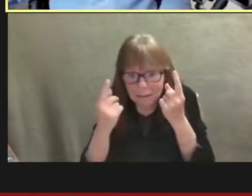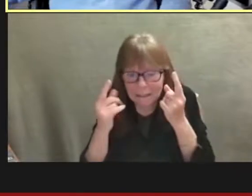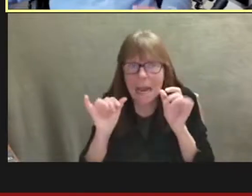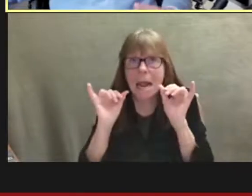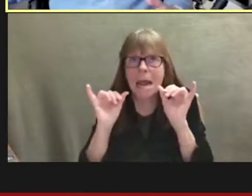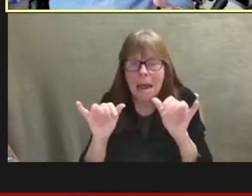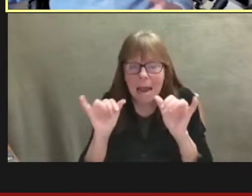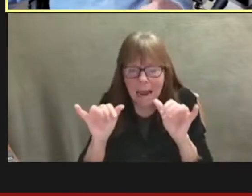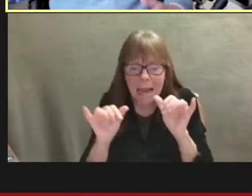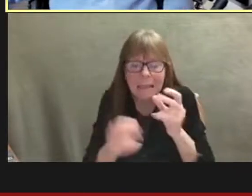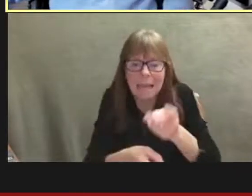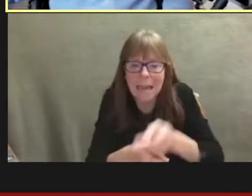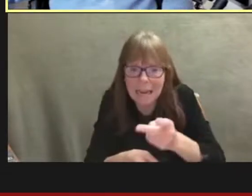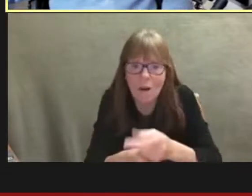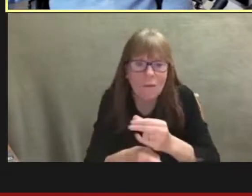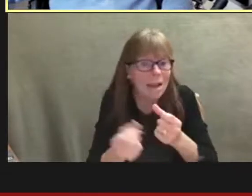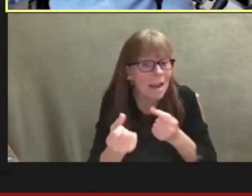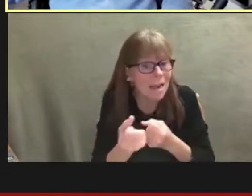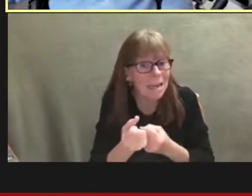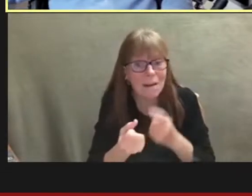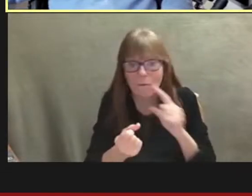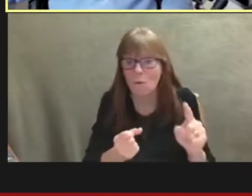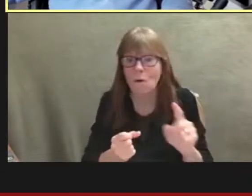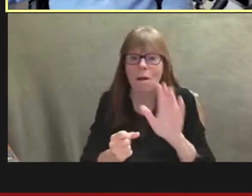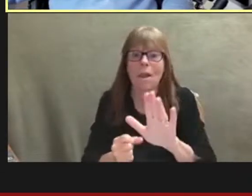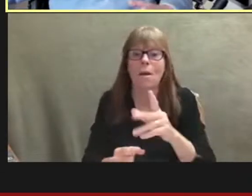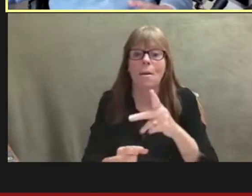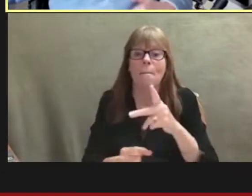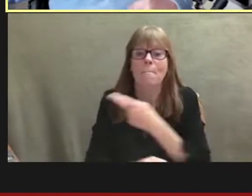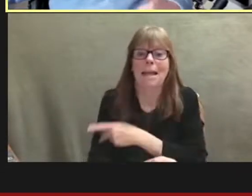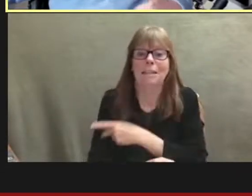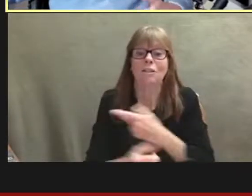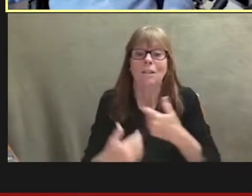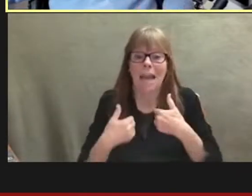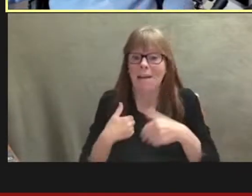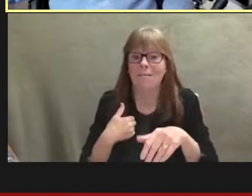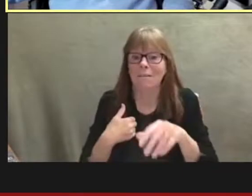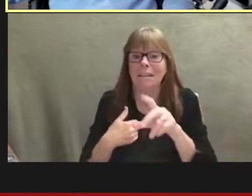advocate for their patients with disabilities. I dare say that everyone, including patients with